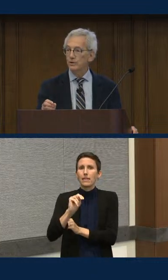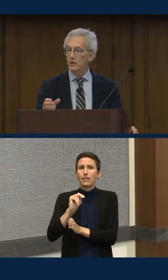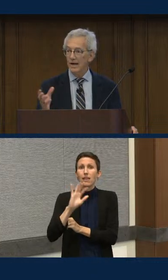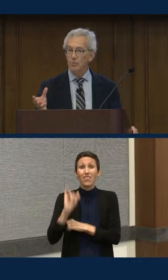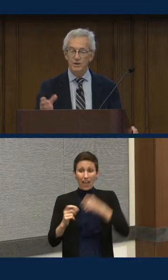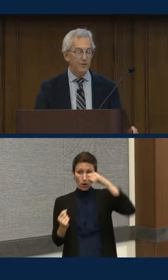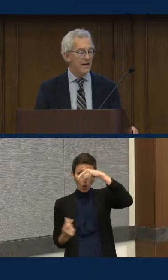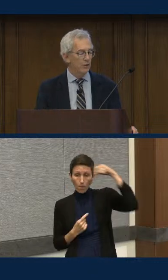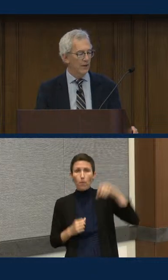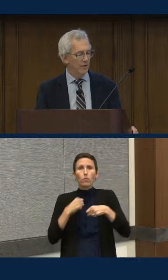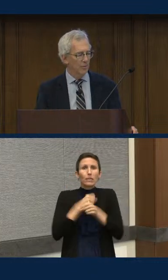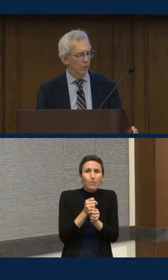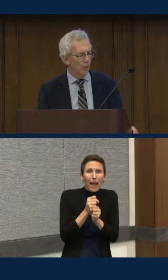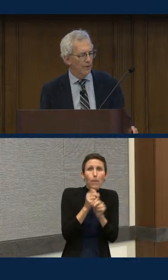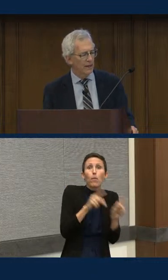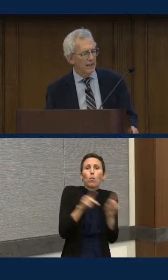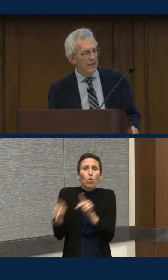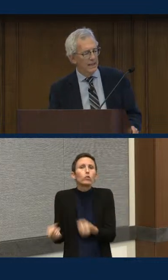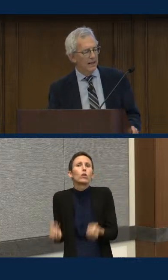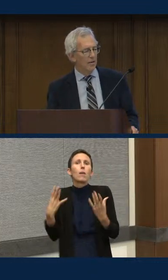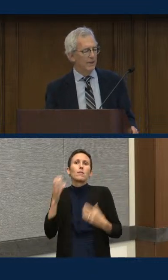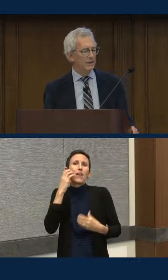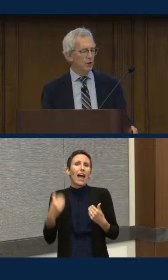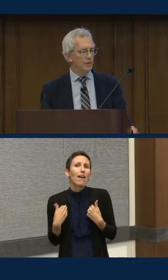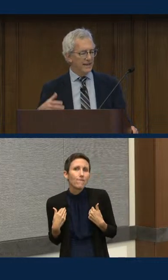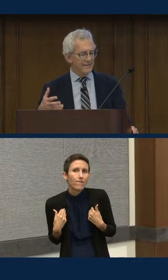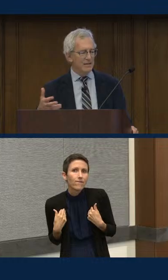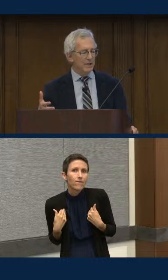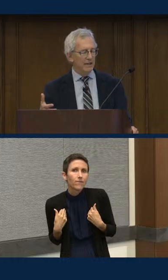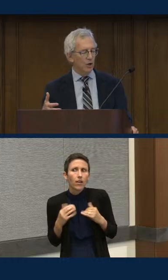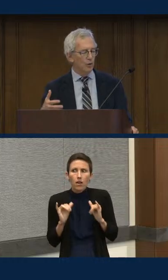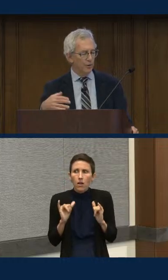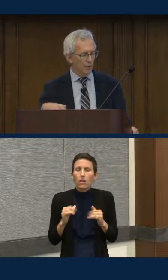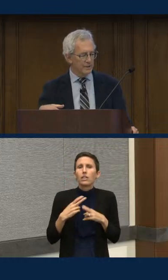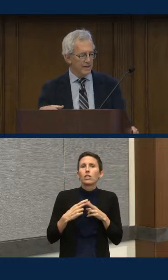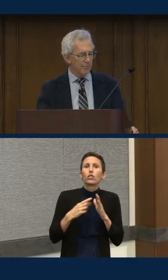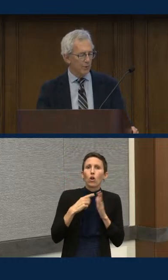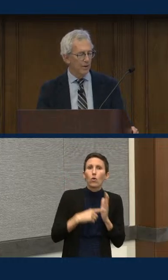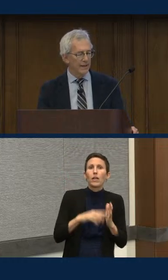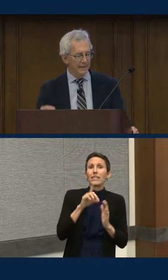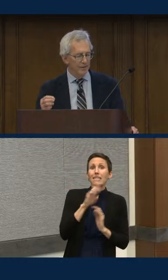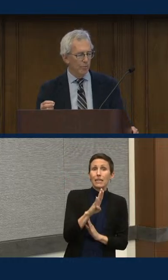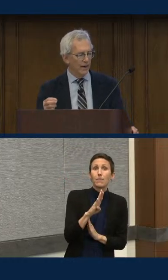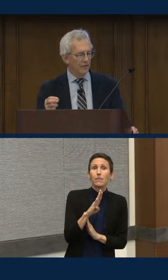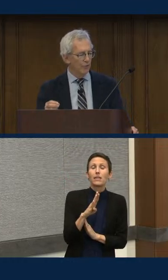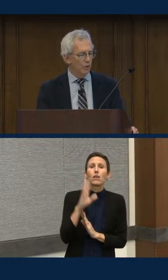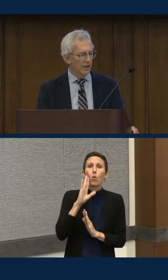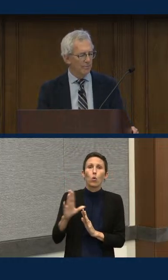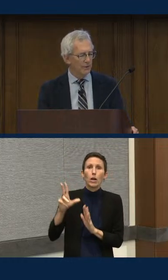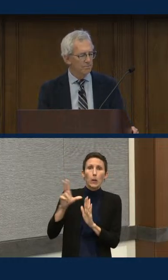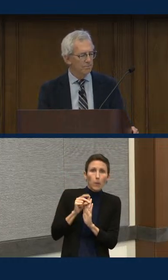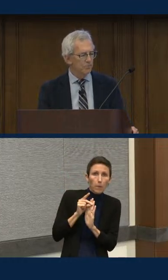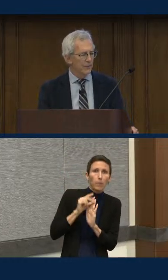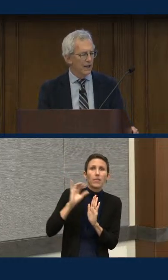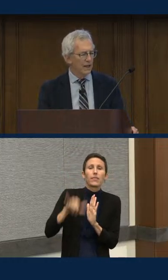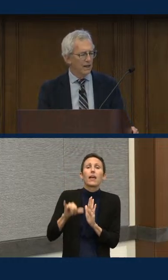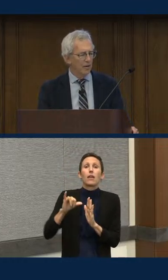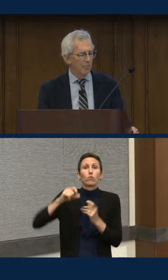how much fat you had on board. He showed that DB encoded the